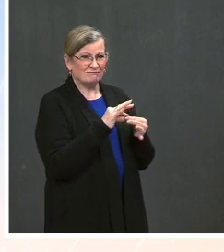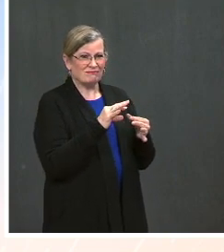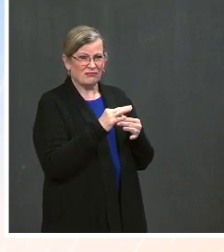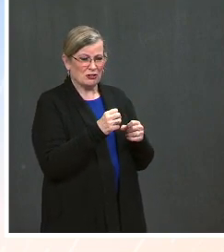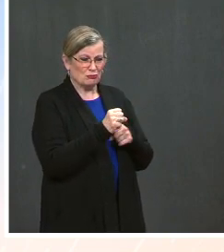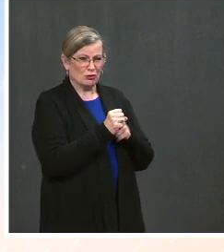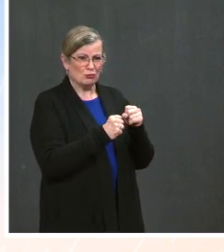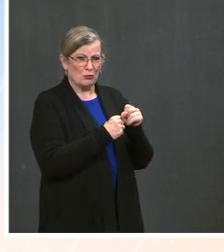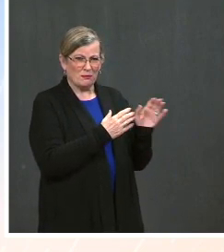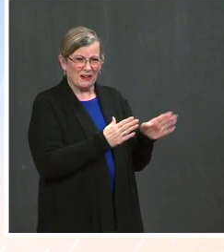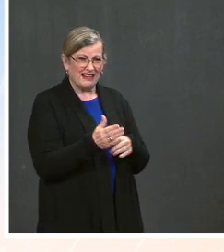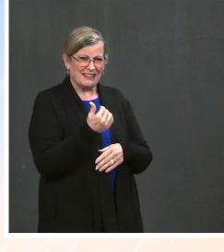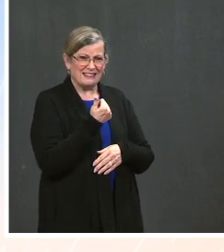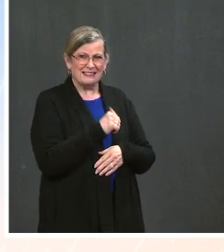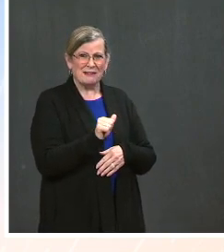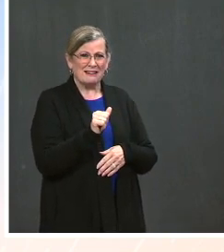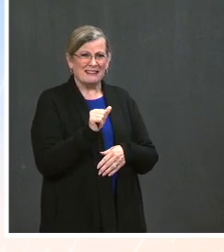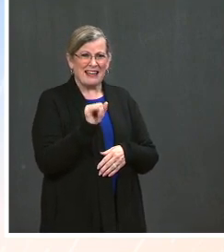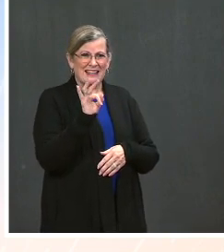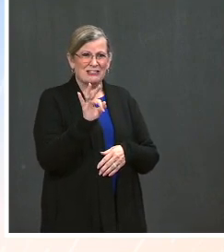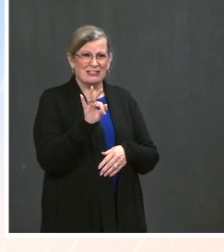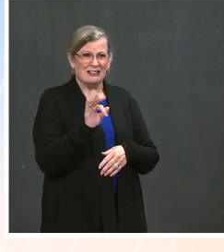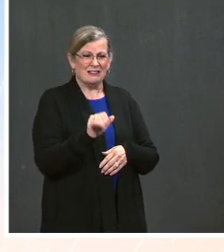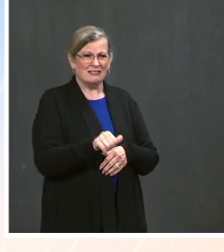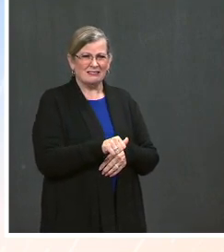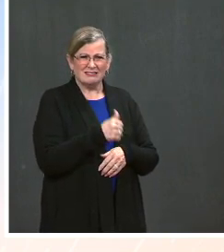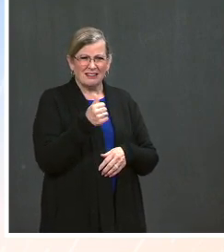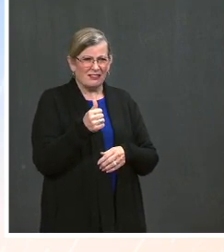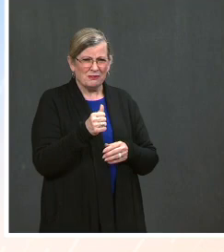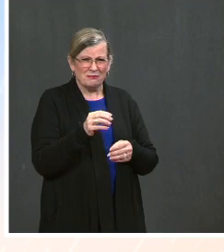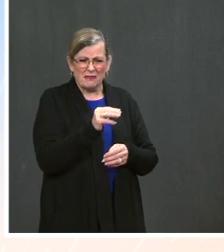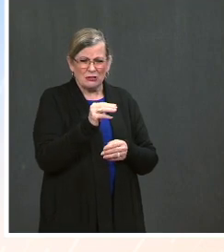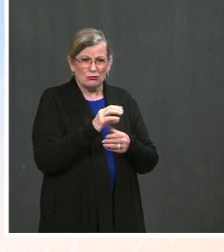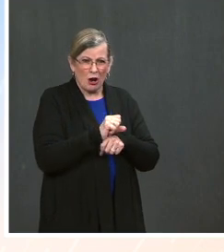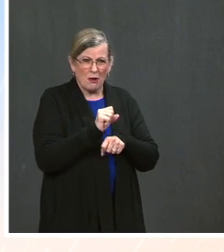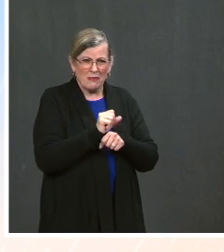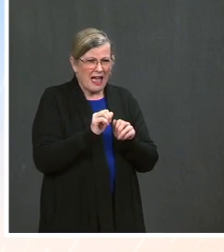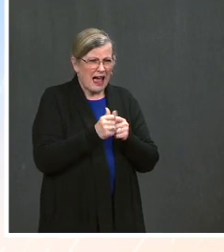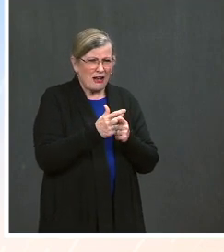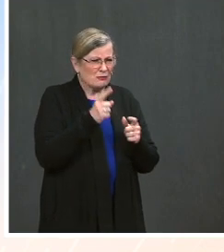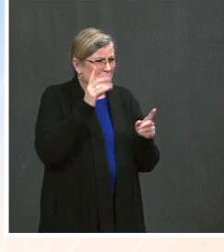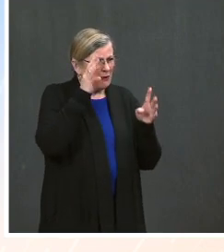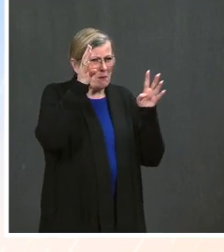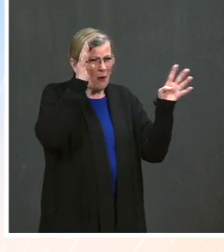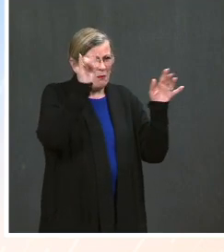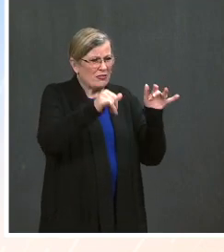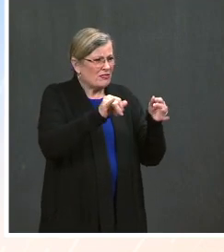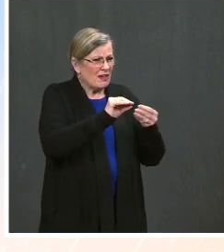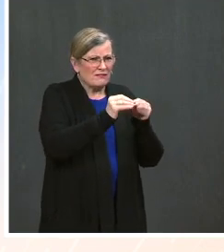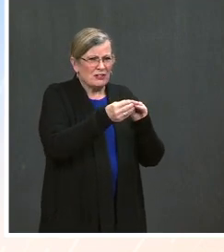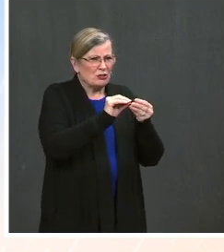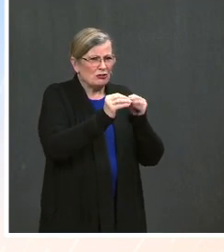Can you explain a little bit more about how the White House came up with that figure? Ms. Psaki: It's not our figure. It's actually a figure by Moody's.